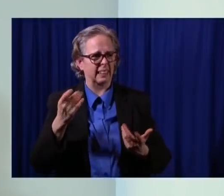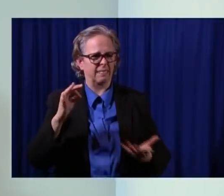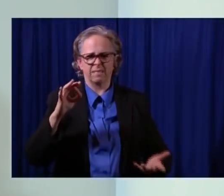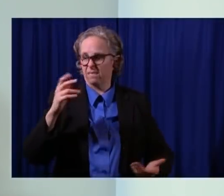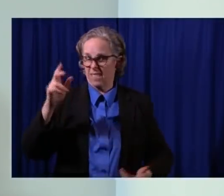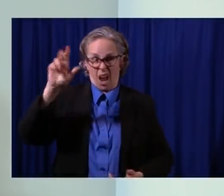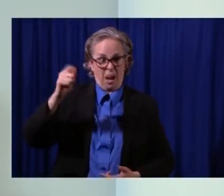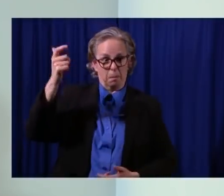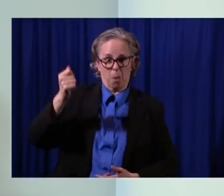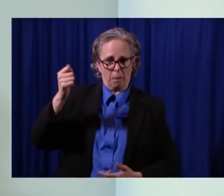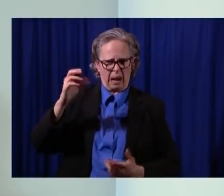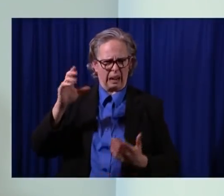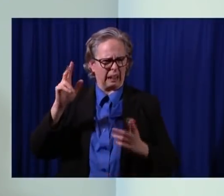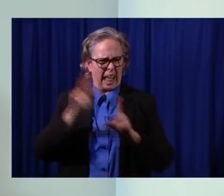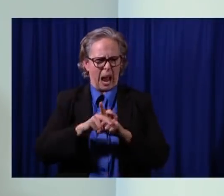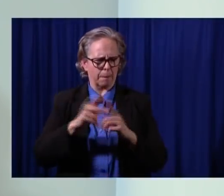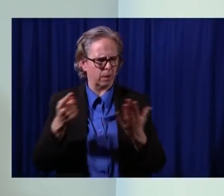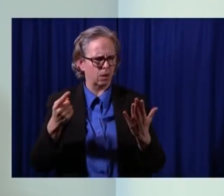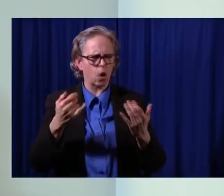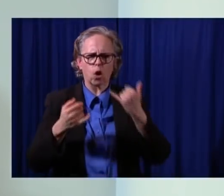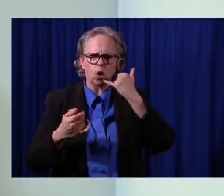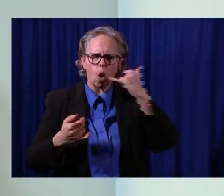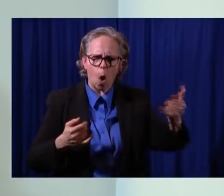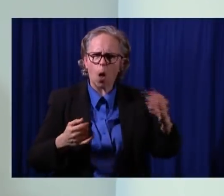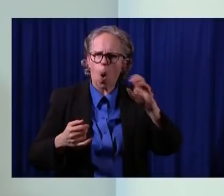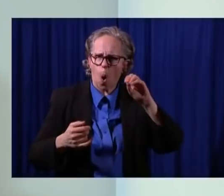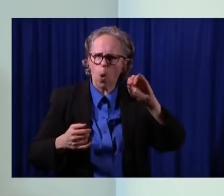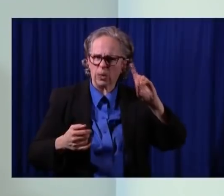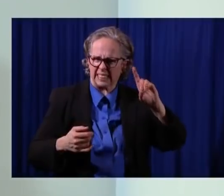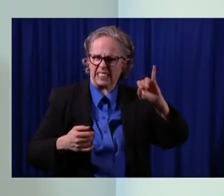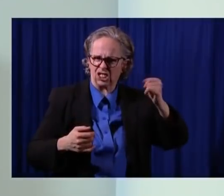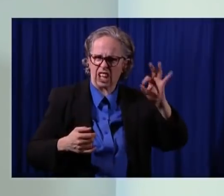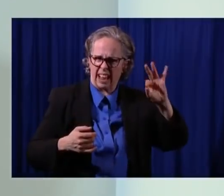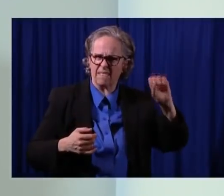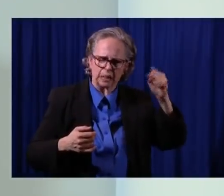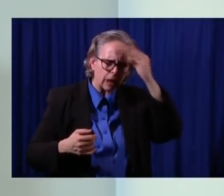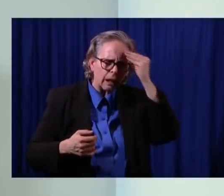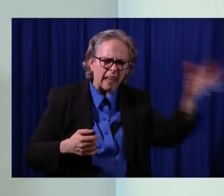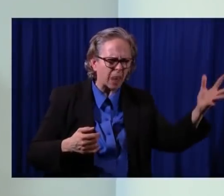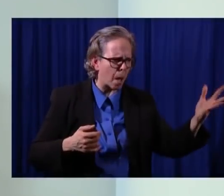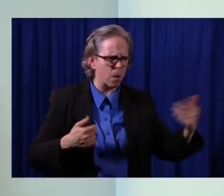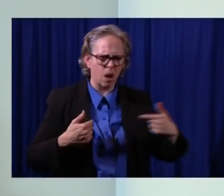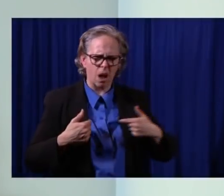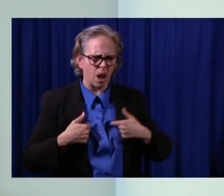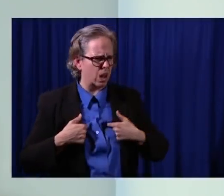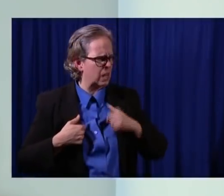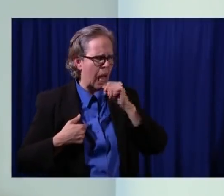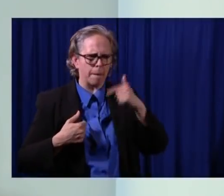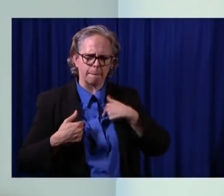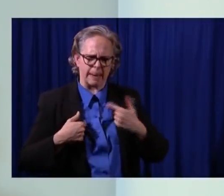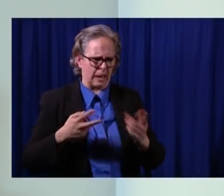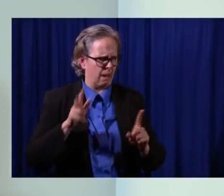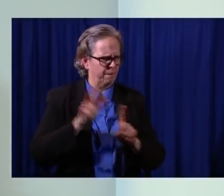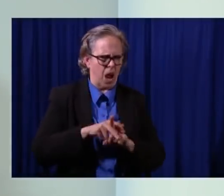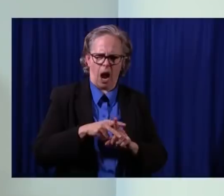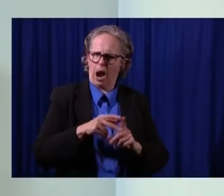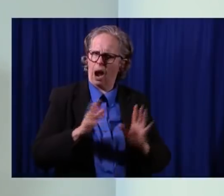OF AND YOU ARE RECEIVING INFORMATION OR IF THERE IS A FAKE UNEMPLOYMENT CLAIM FILED ON YOUR BEHALF, MAKE SURE THAT